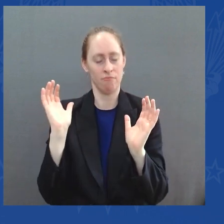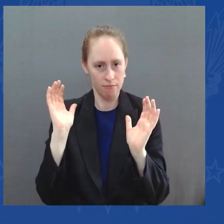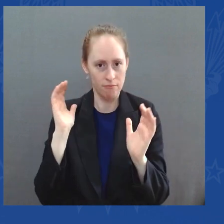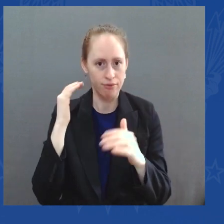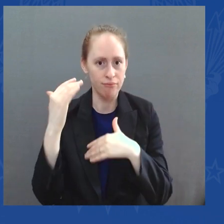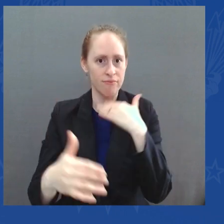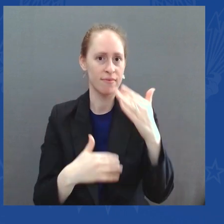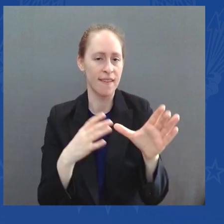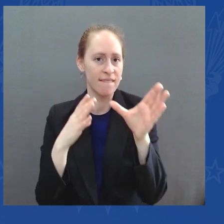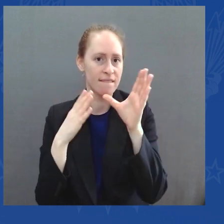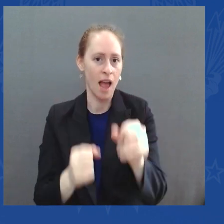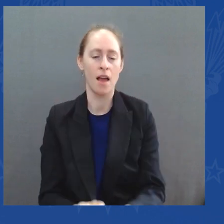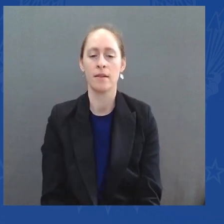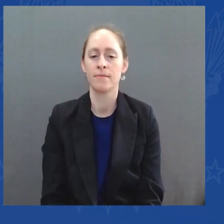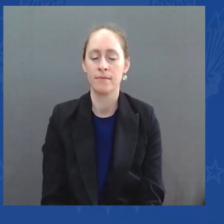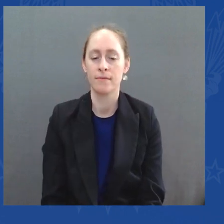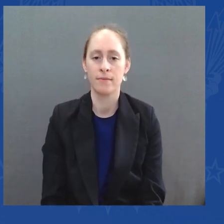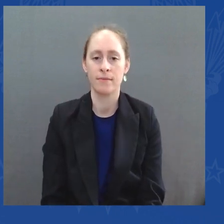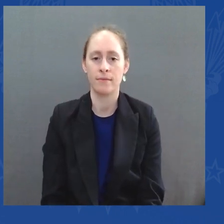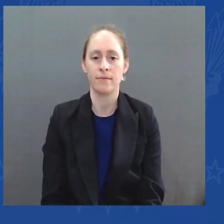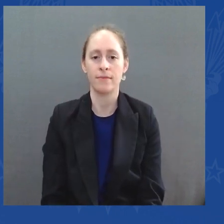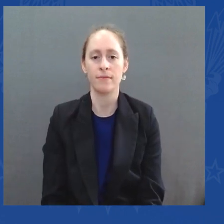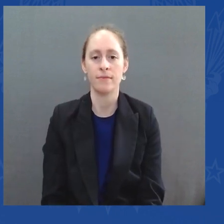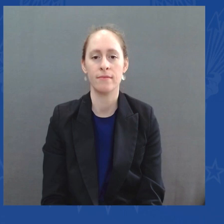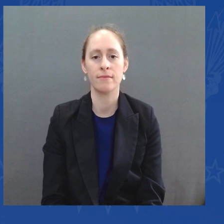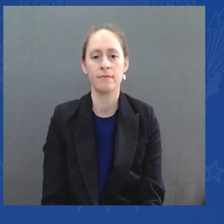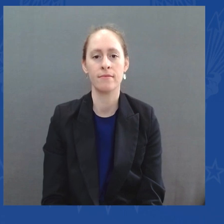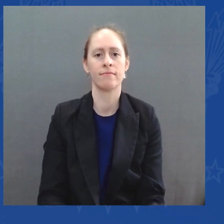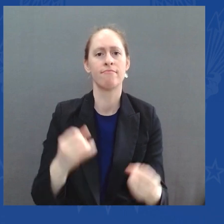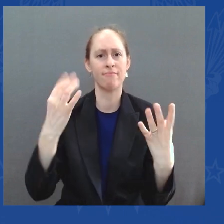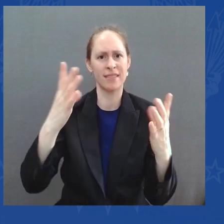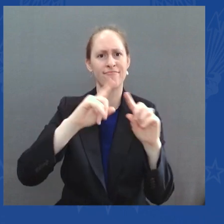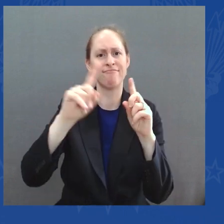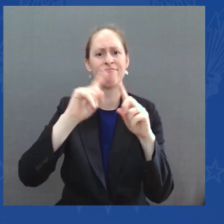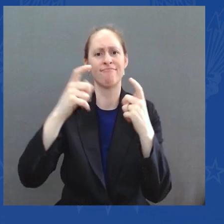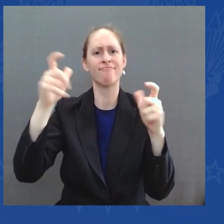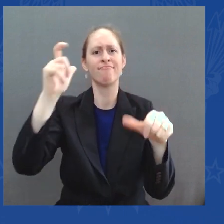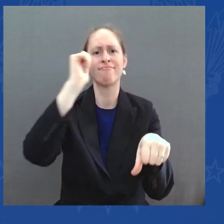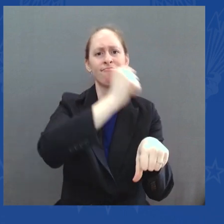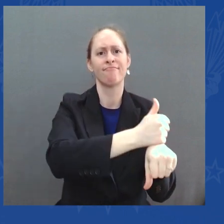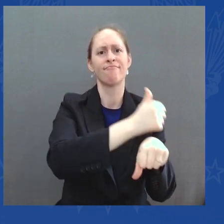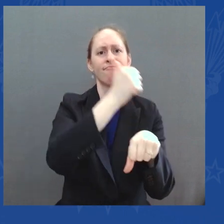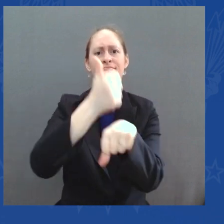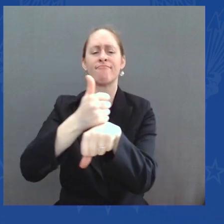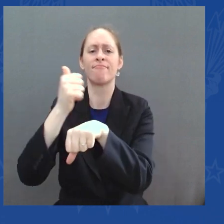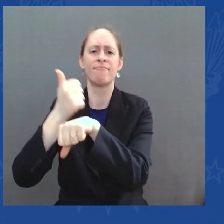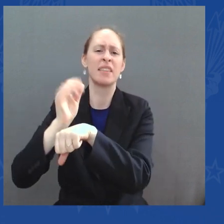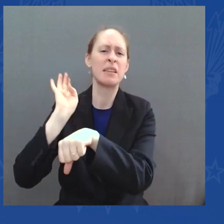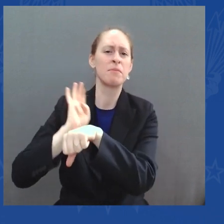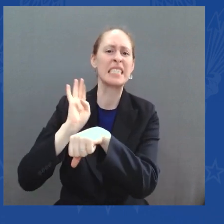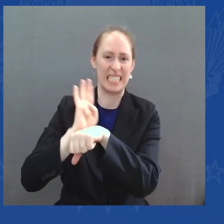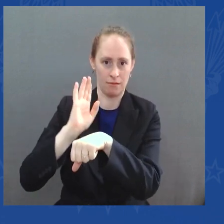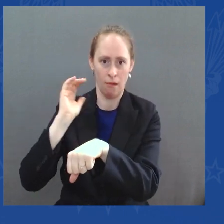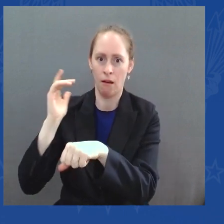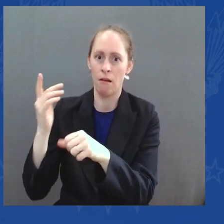new registered apprenticeship programs -- UPS, Domino's, Pepsi, Albertsons, and more; along with the trade associations,